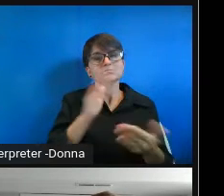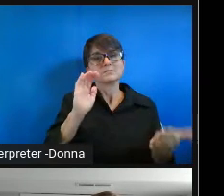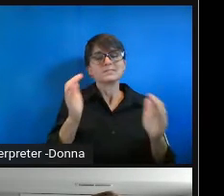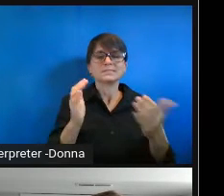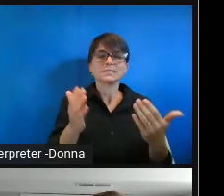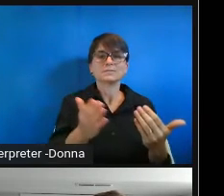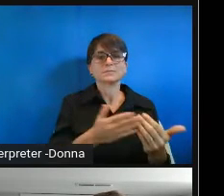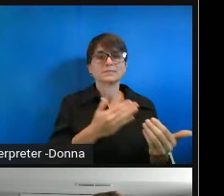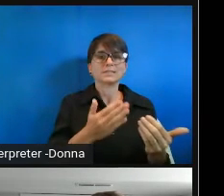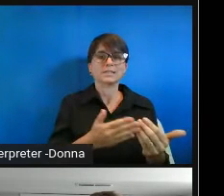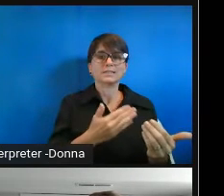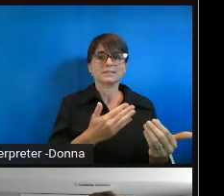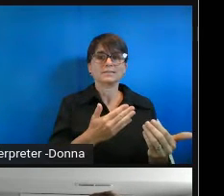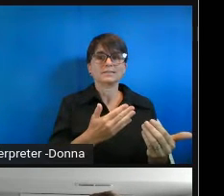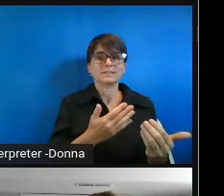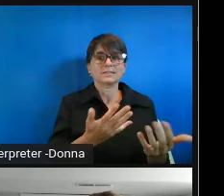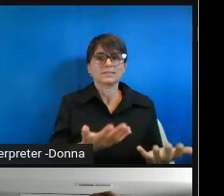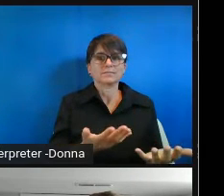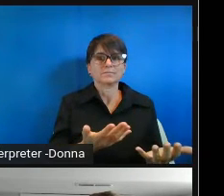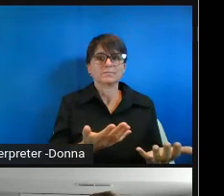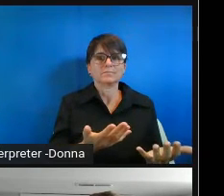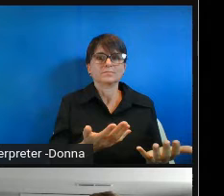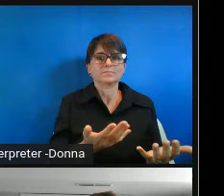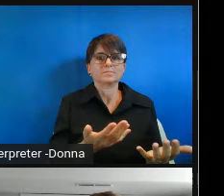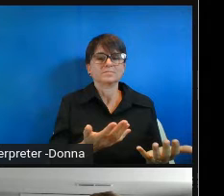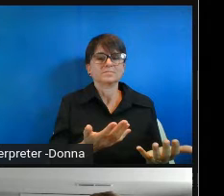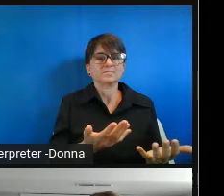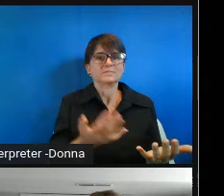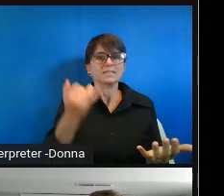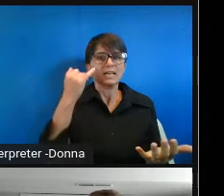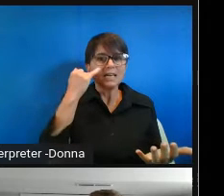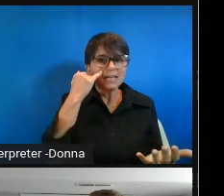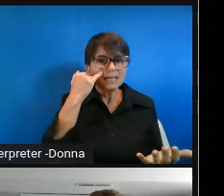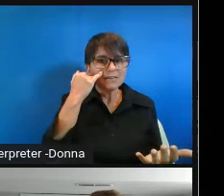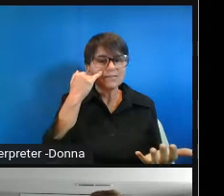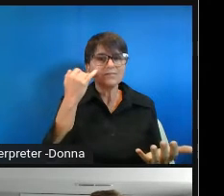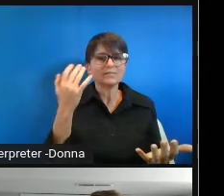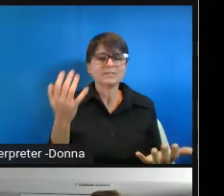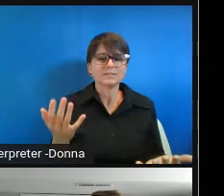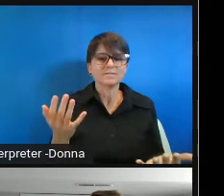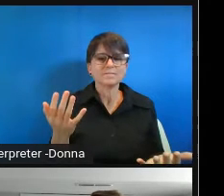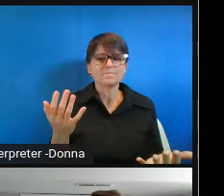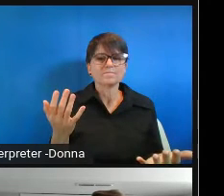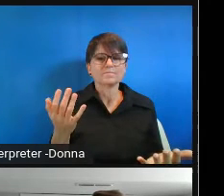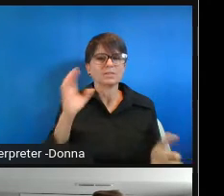in a dialog if screen estate becomes an issue, especially on smaller mobile devices.